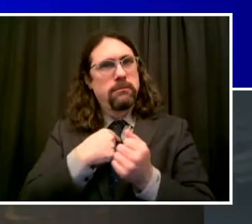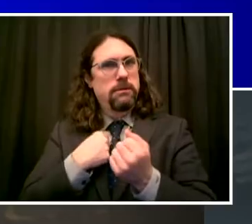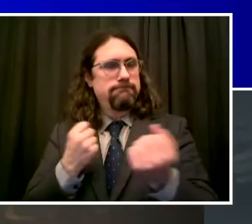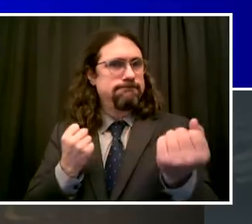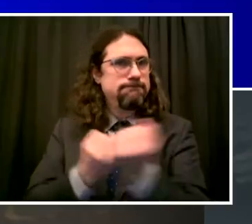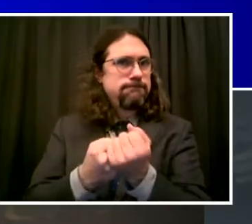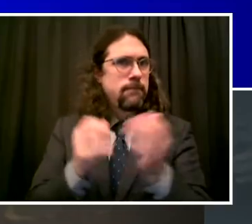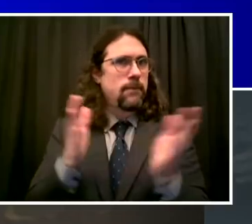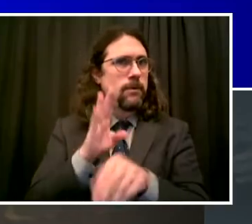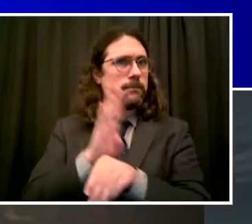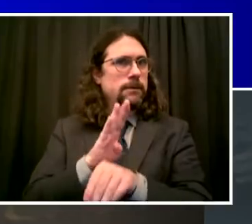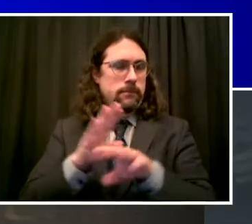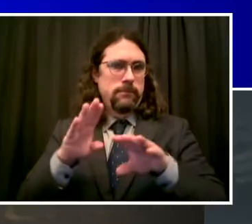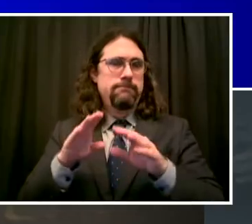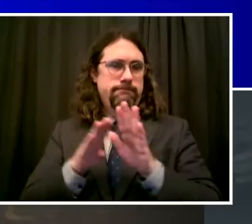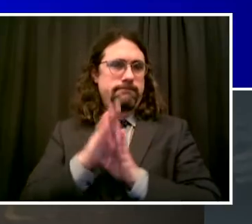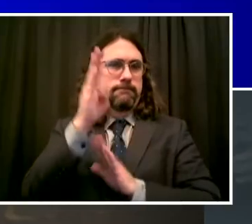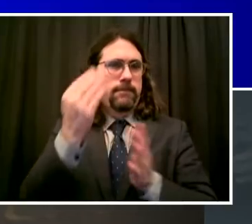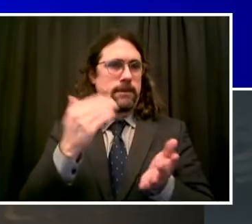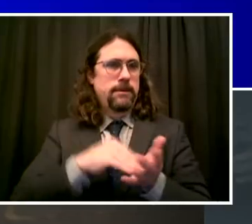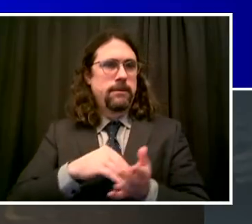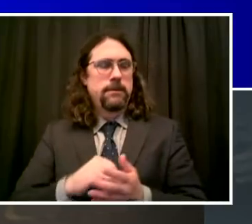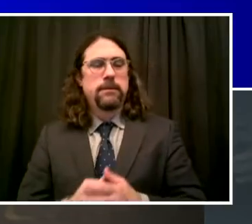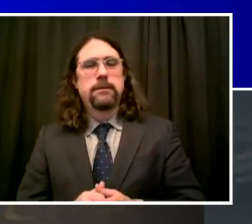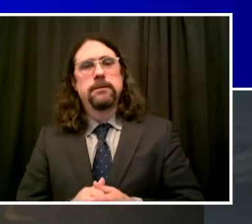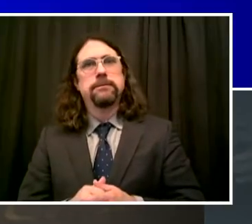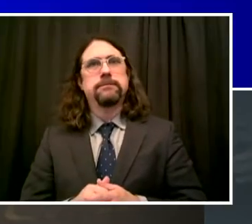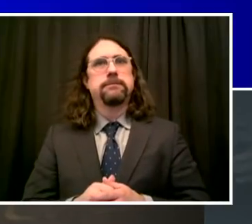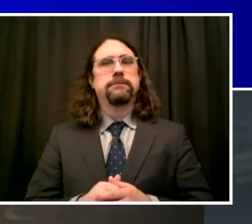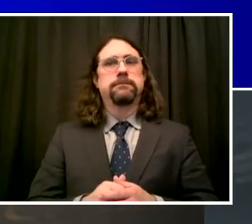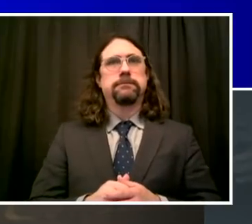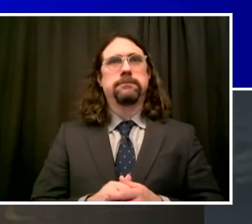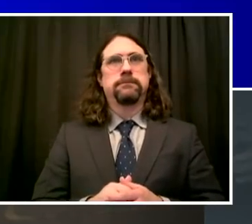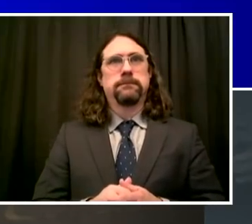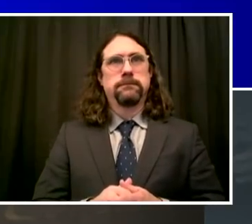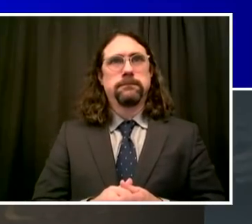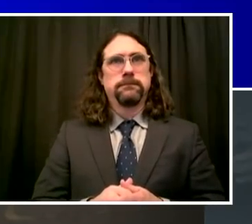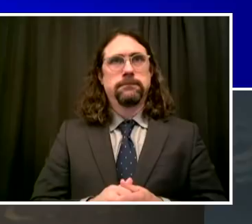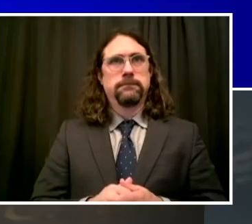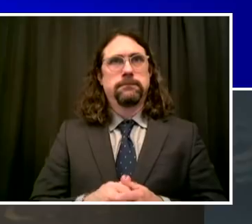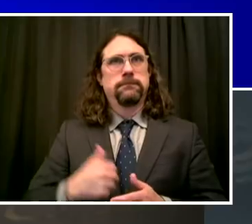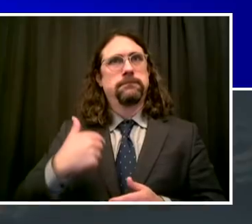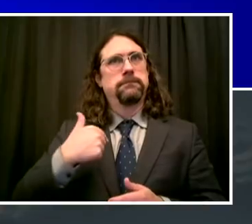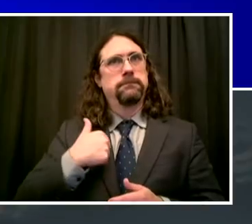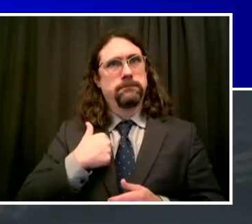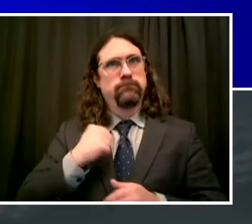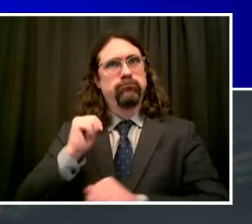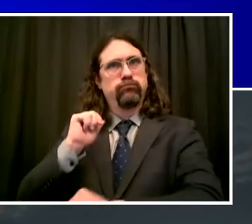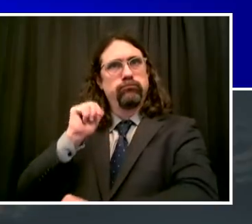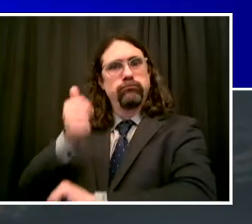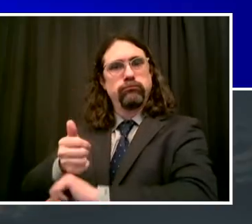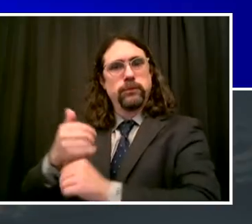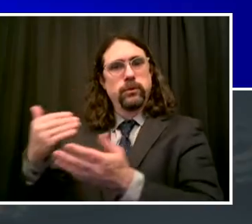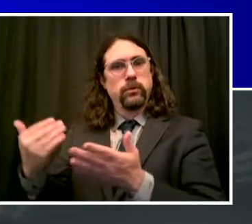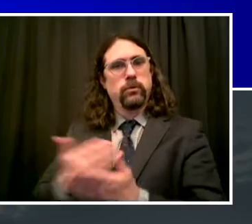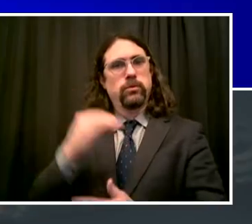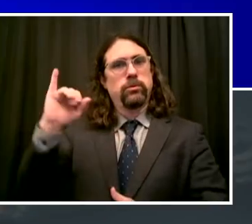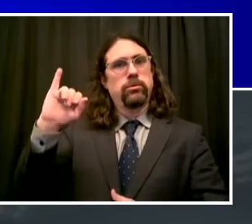UNPRECEDENTED TIME. FIRST OF ALL, I AM CREATING A A